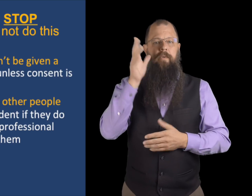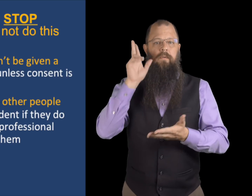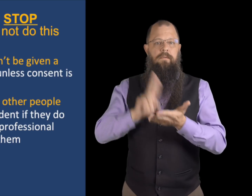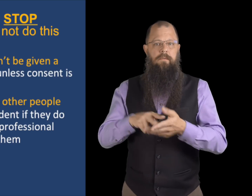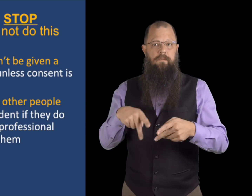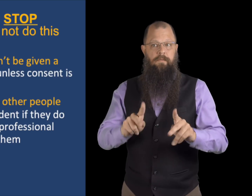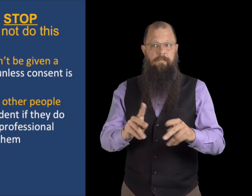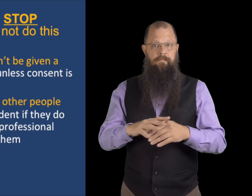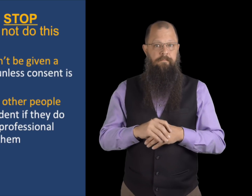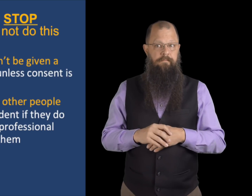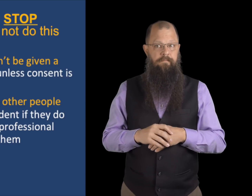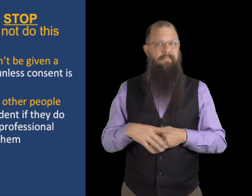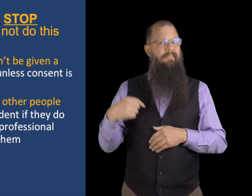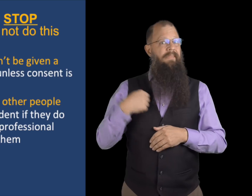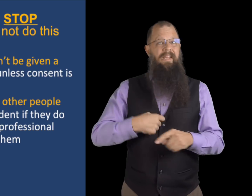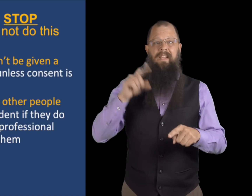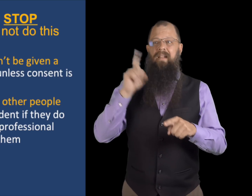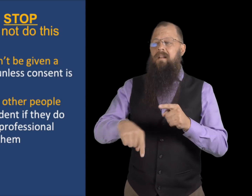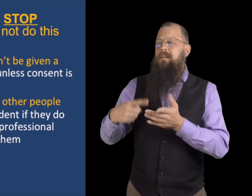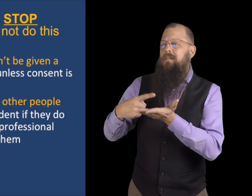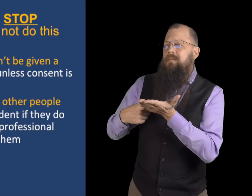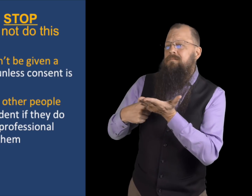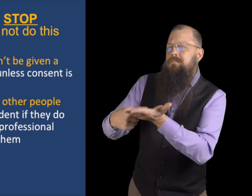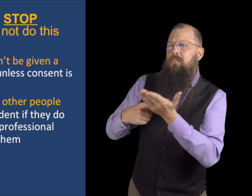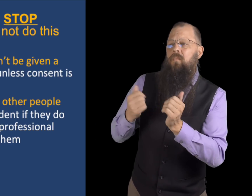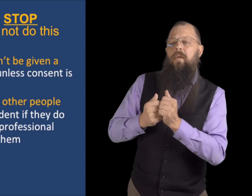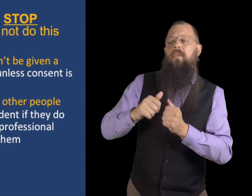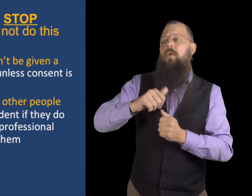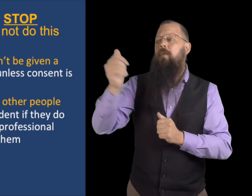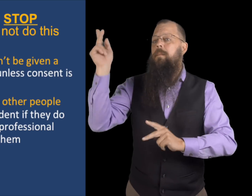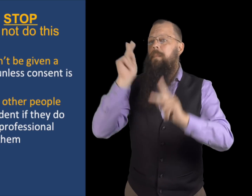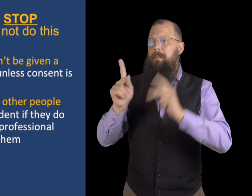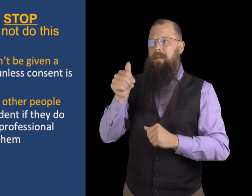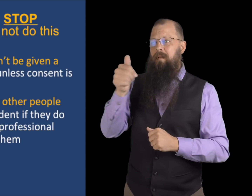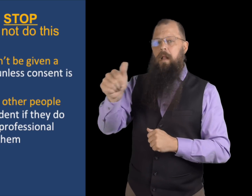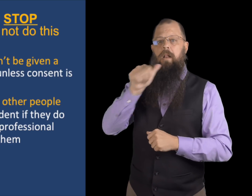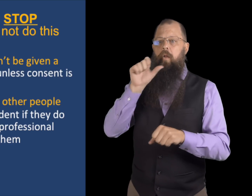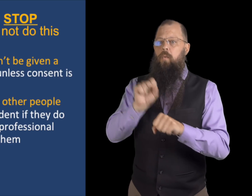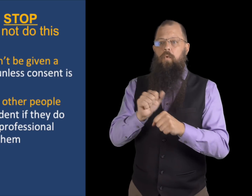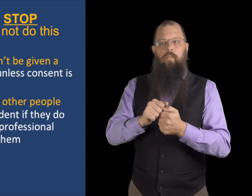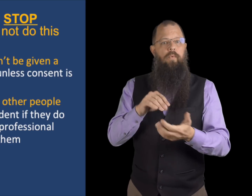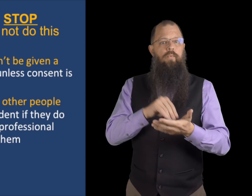cannot be shared without consent. We cannot talk to other individuals